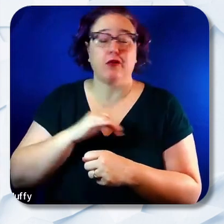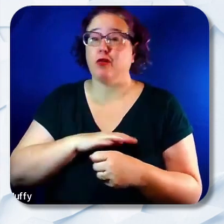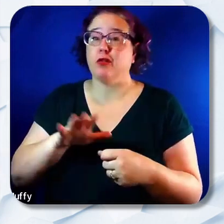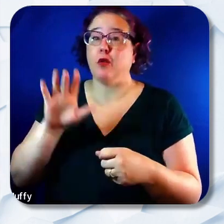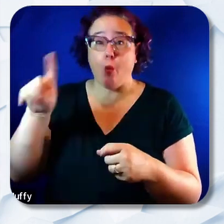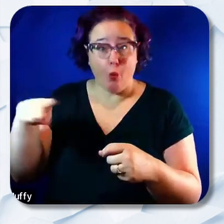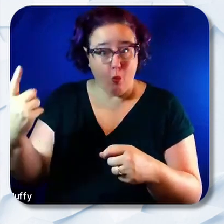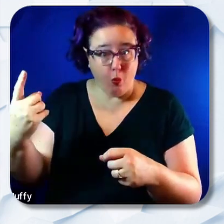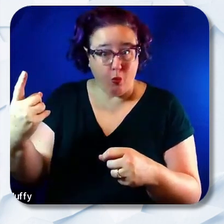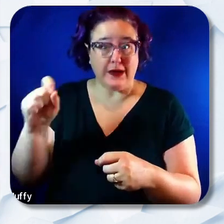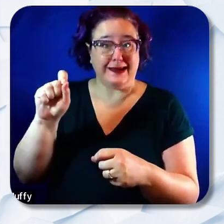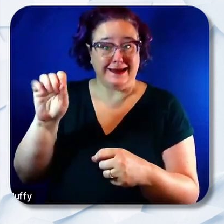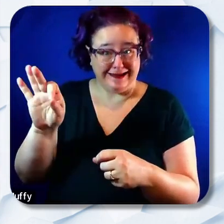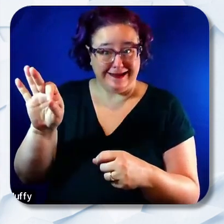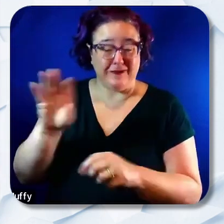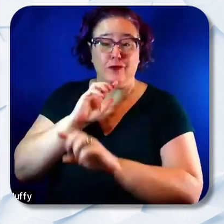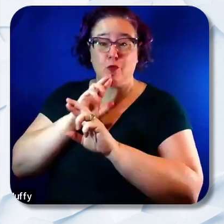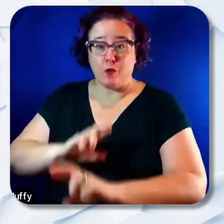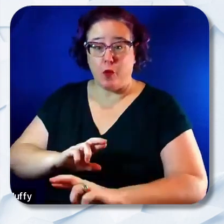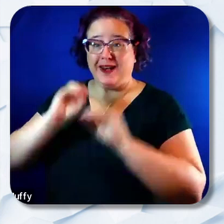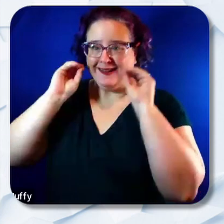So this section only if you've reported nothing this year.